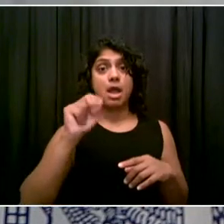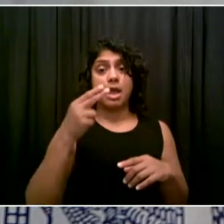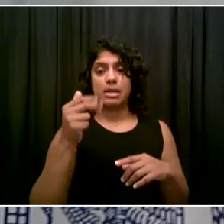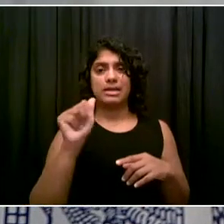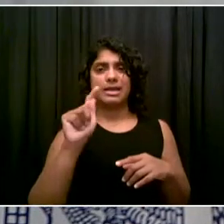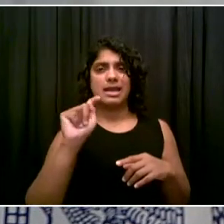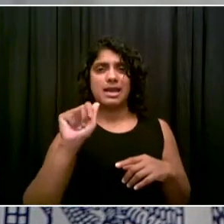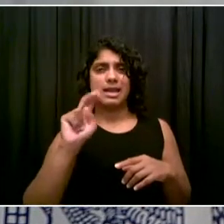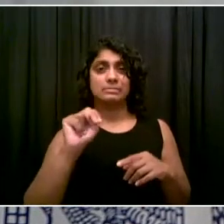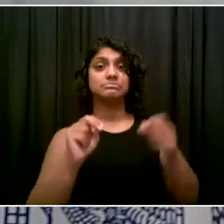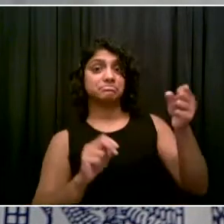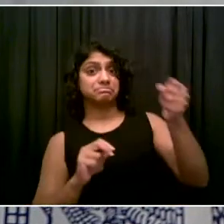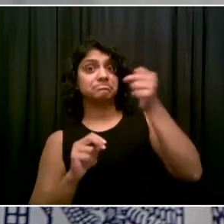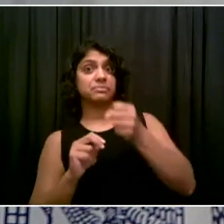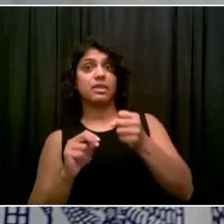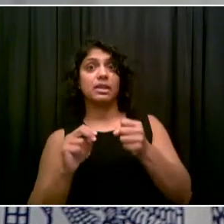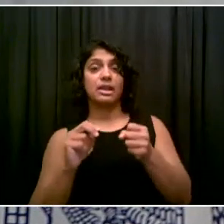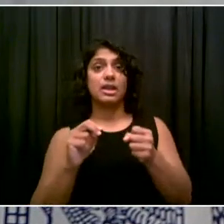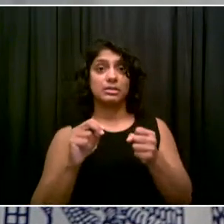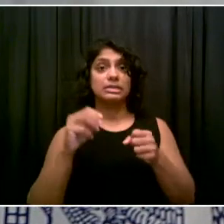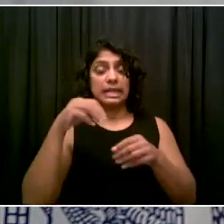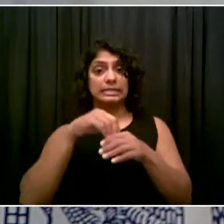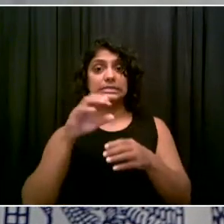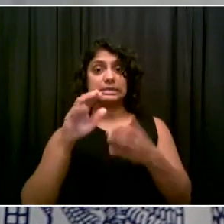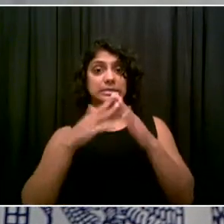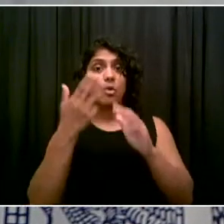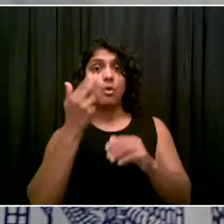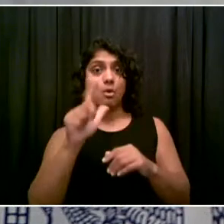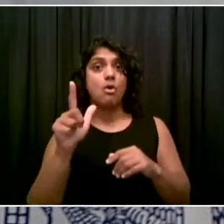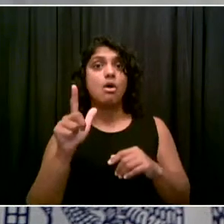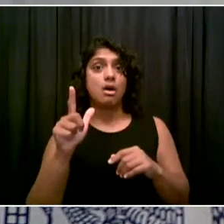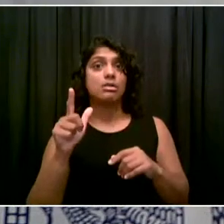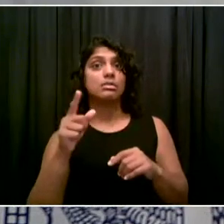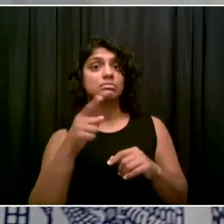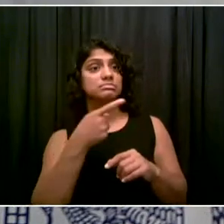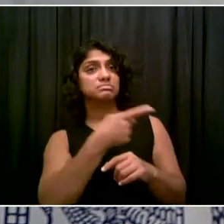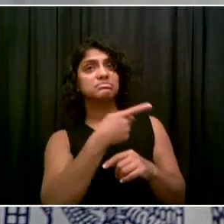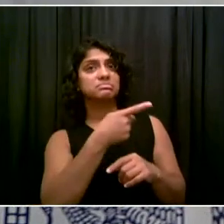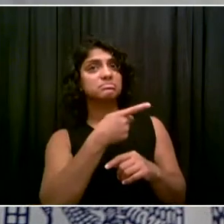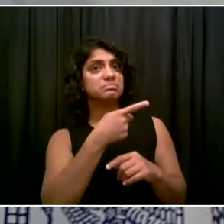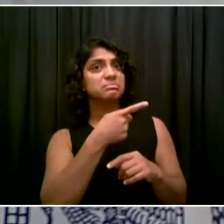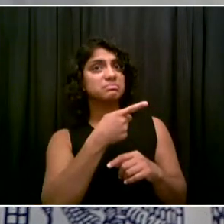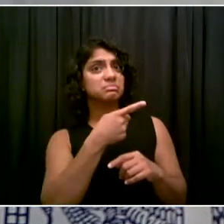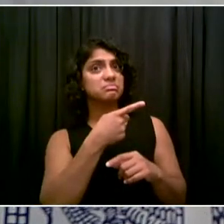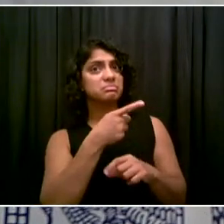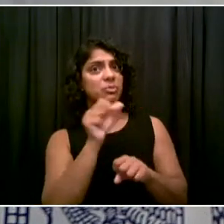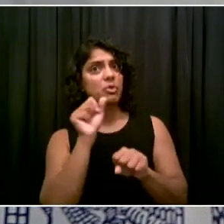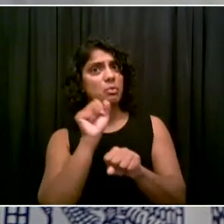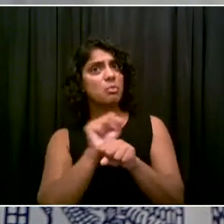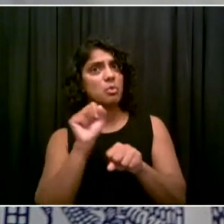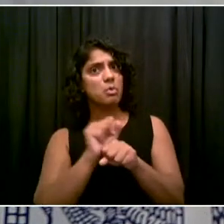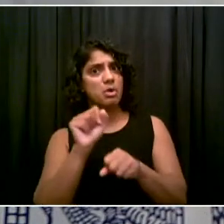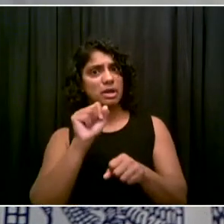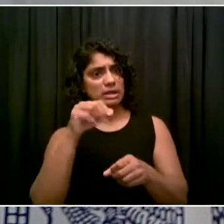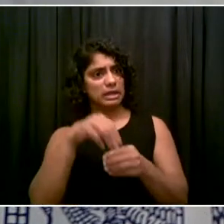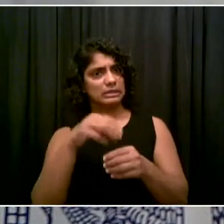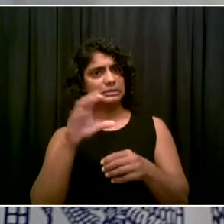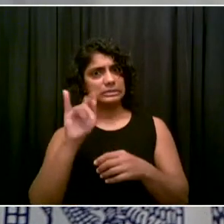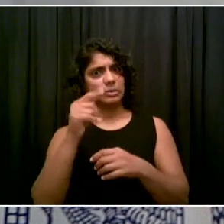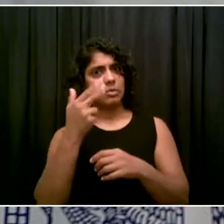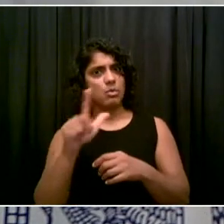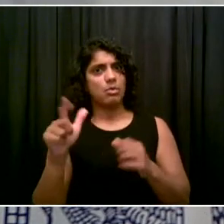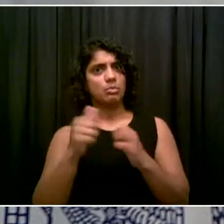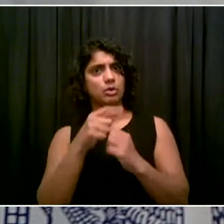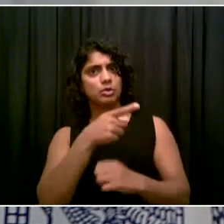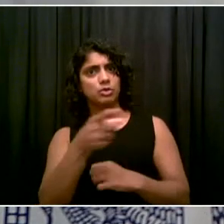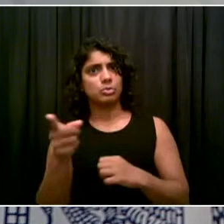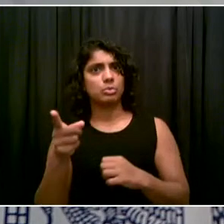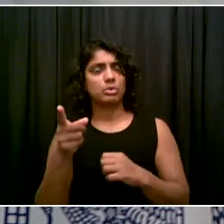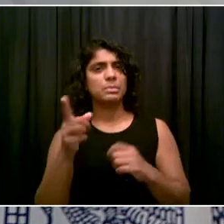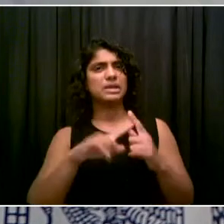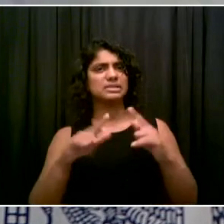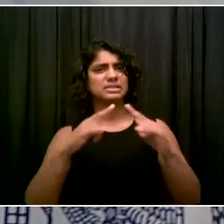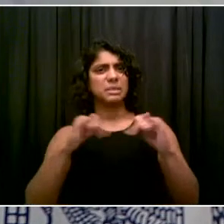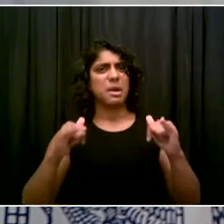TO CITY HALL, HE